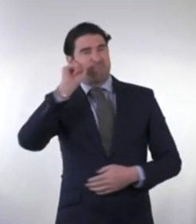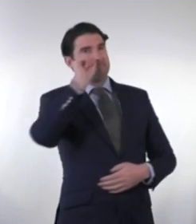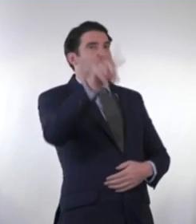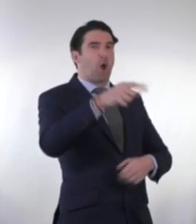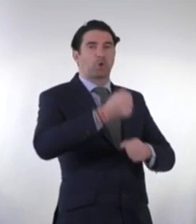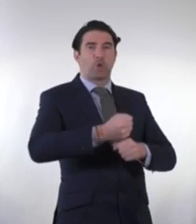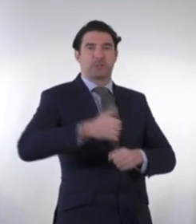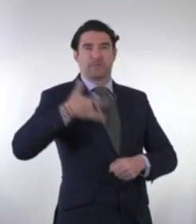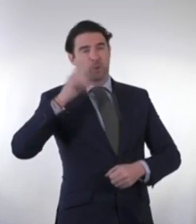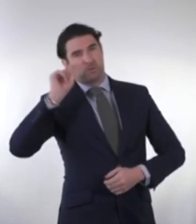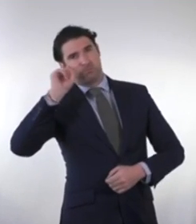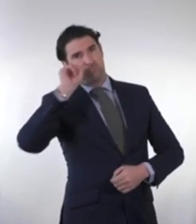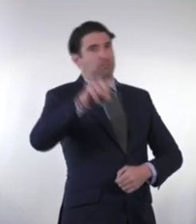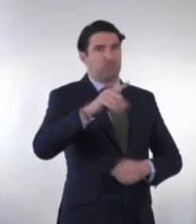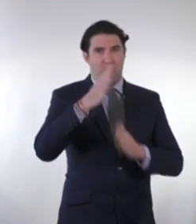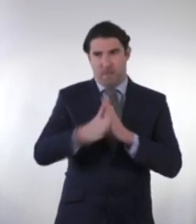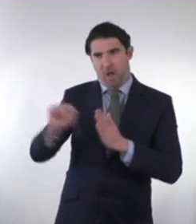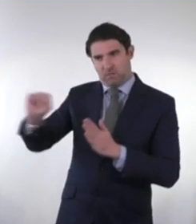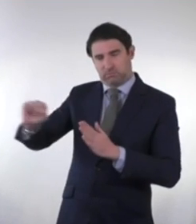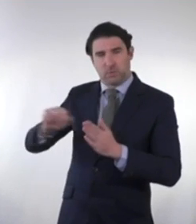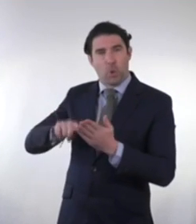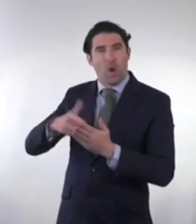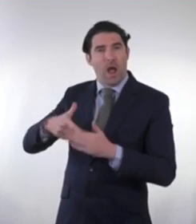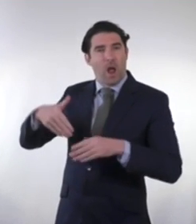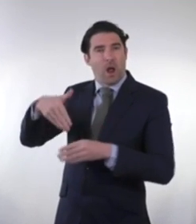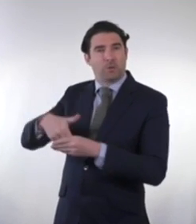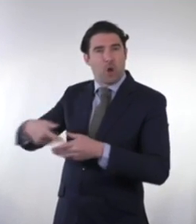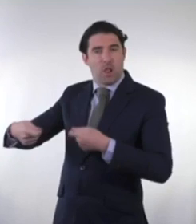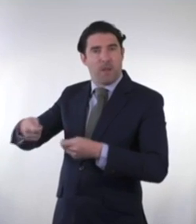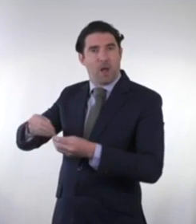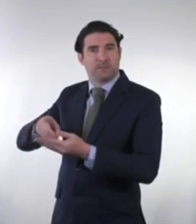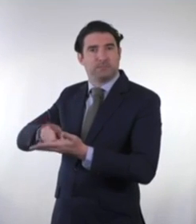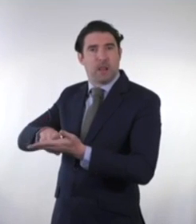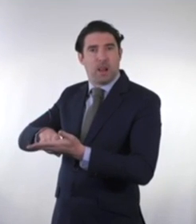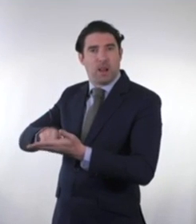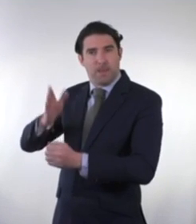than $2 billion and helped to vaccinate more than 2.5 billion children around the world.